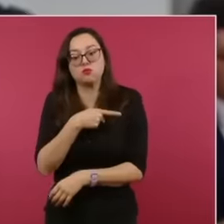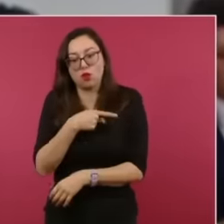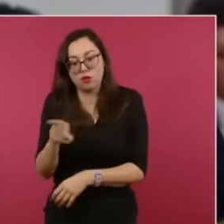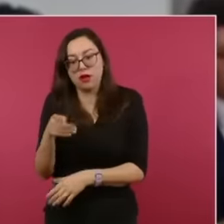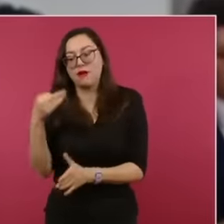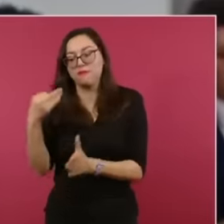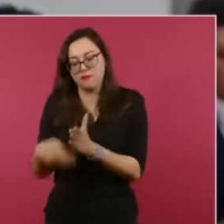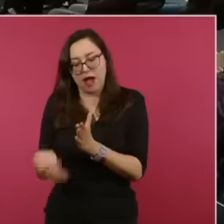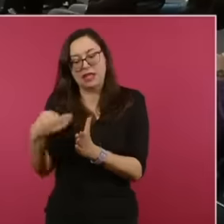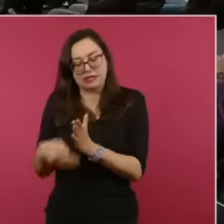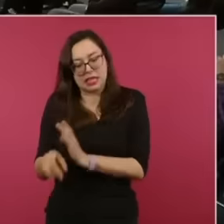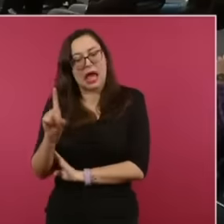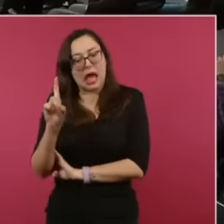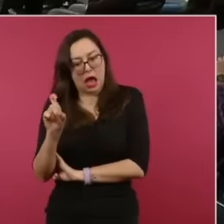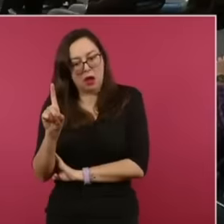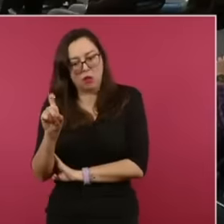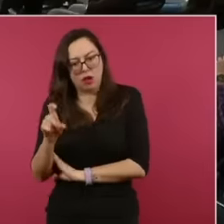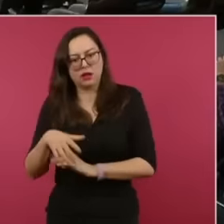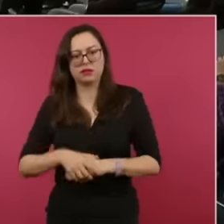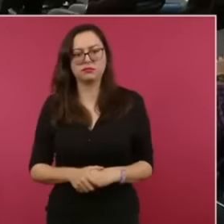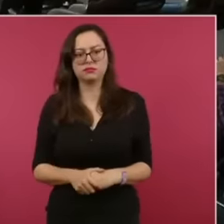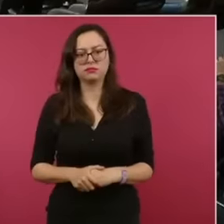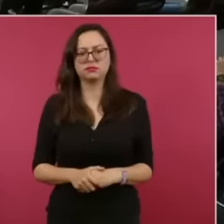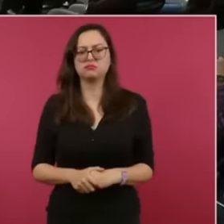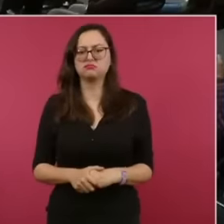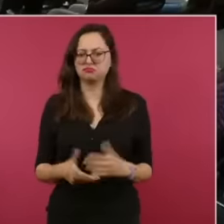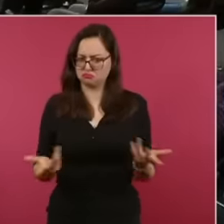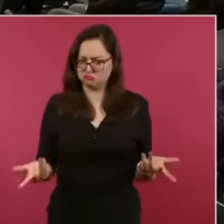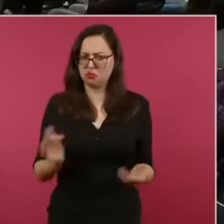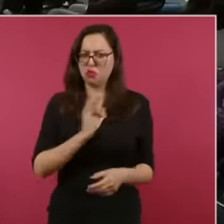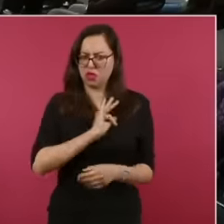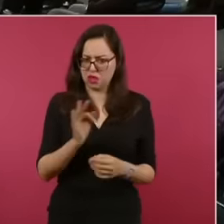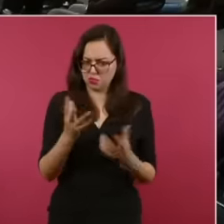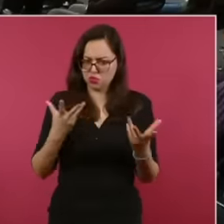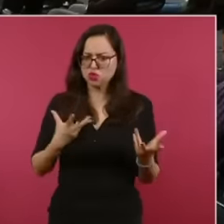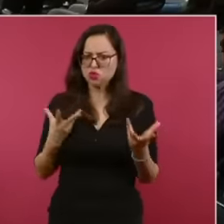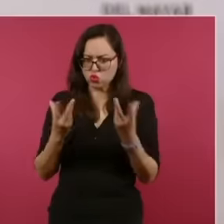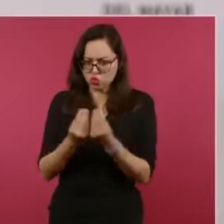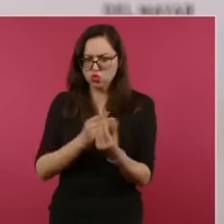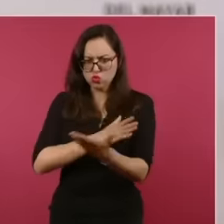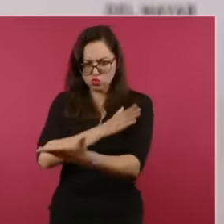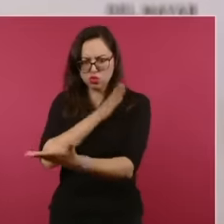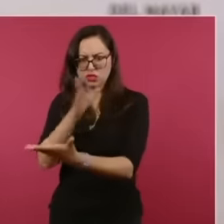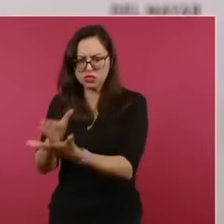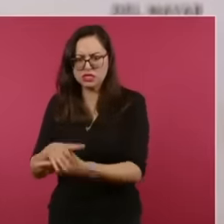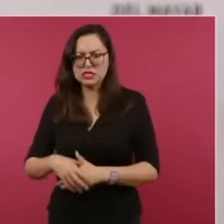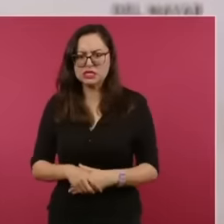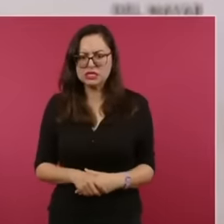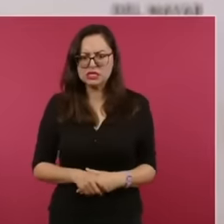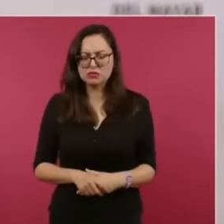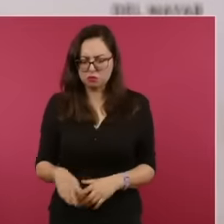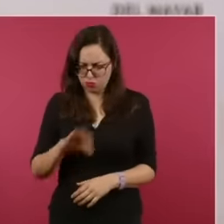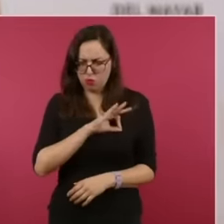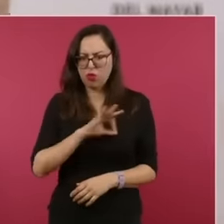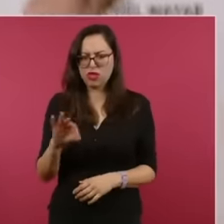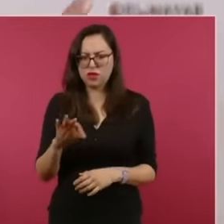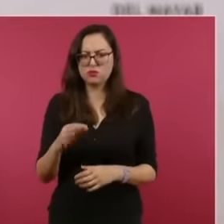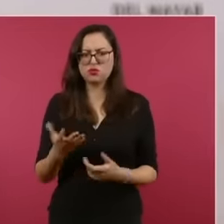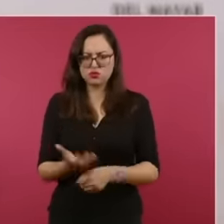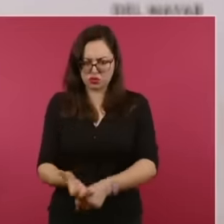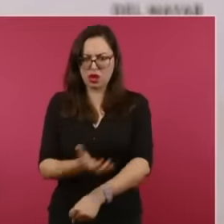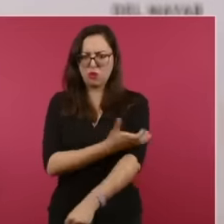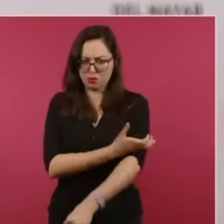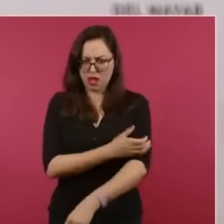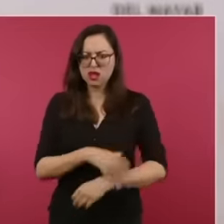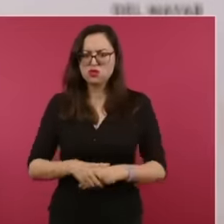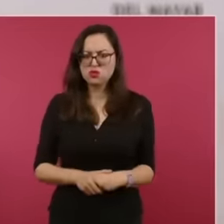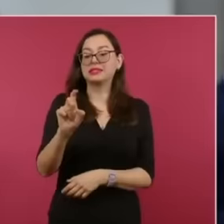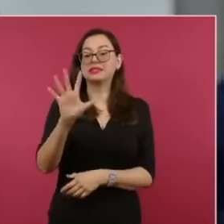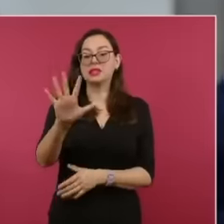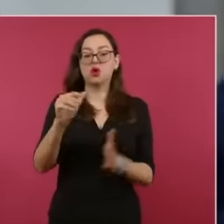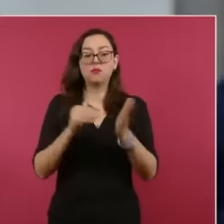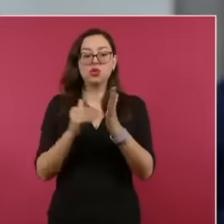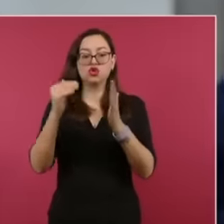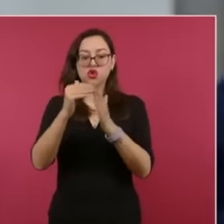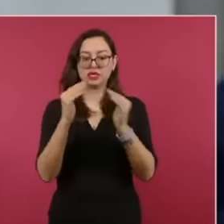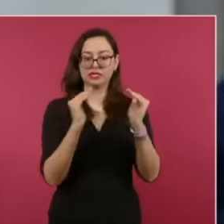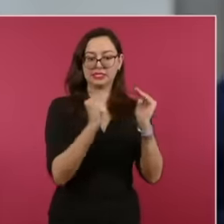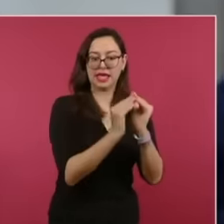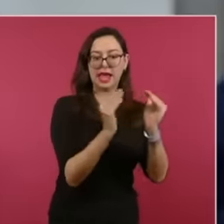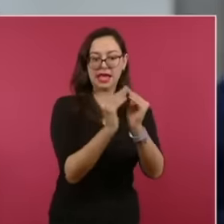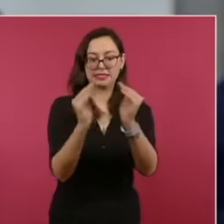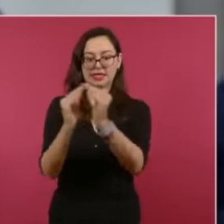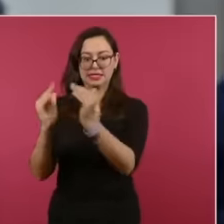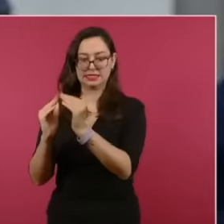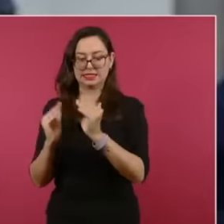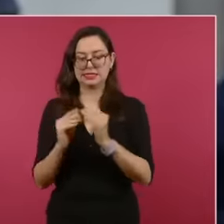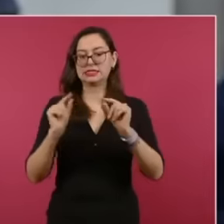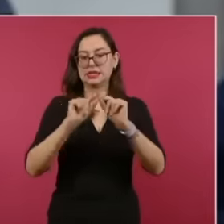to water. You invite us to go together and I would accompany you if they are not going to take you where